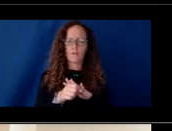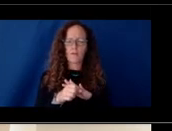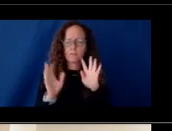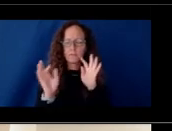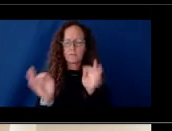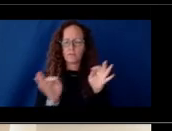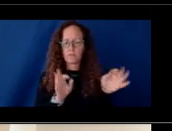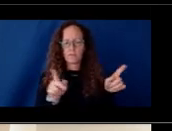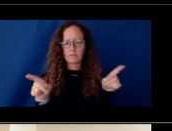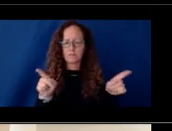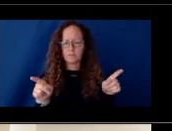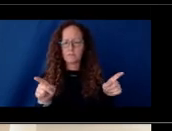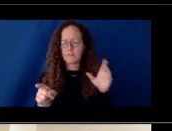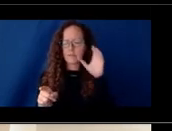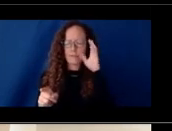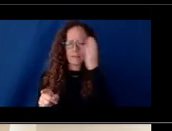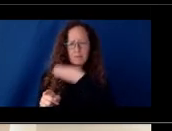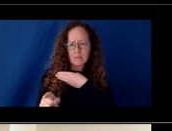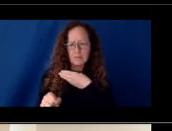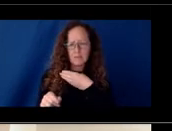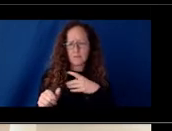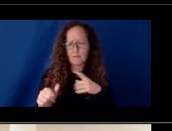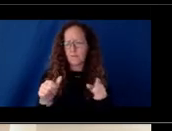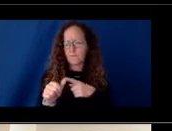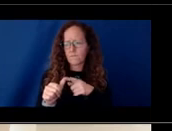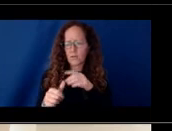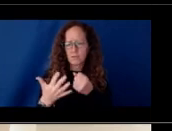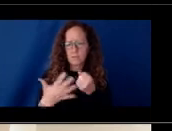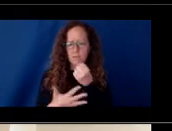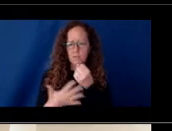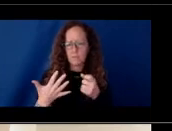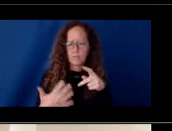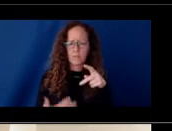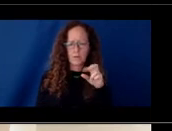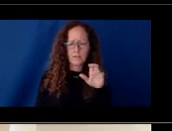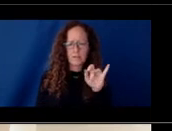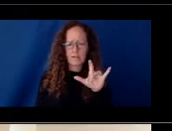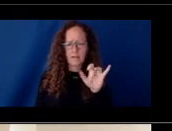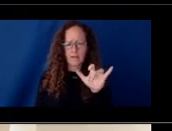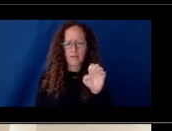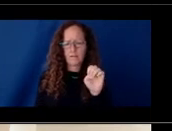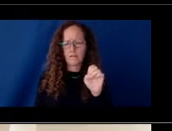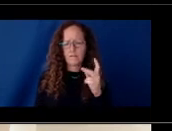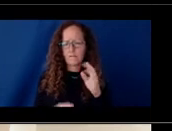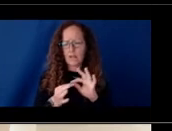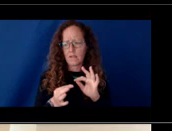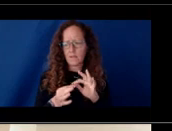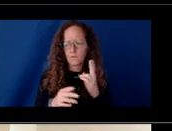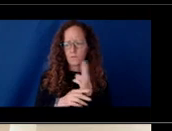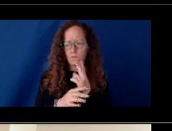said they just missed what the first percentile value was that was used to calculate that. Mike,